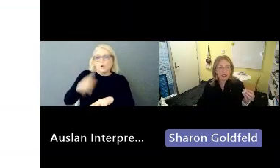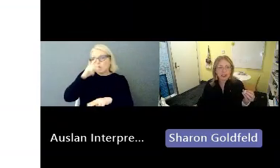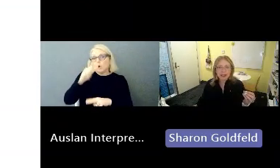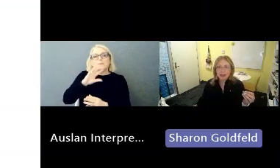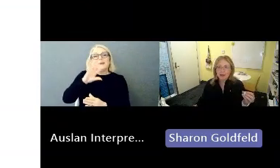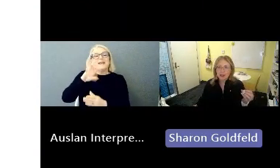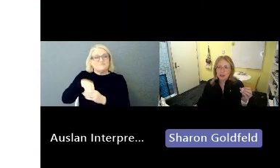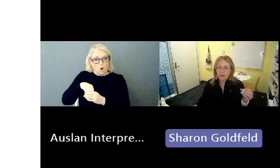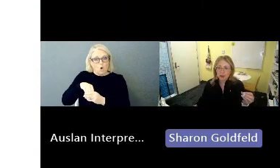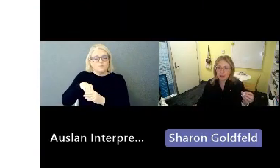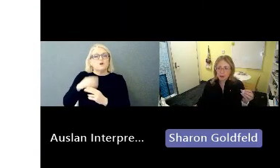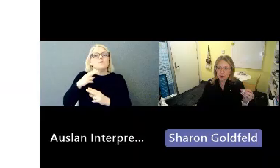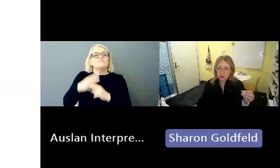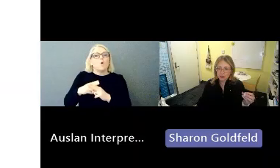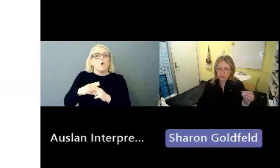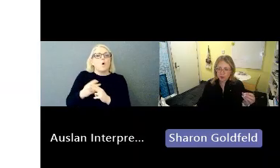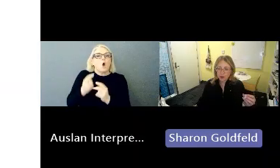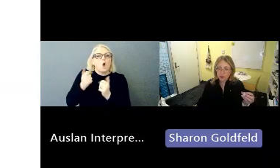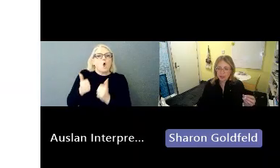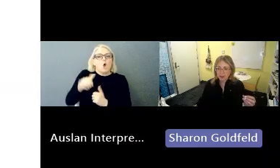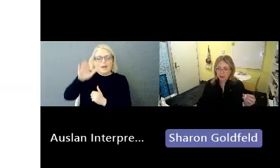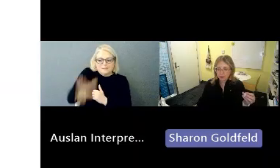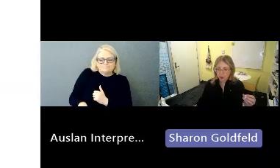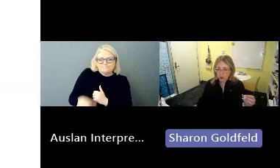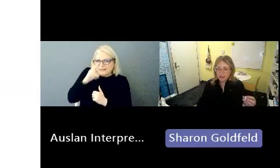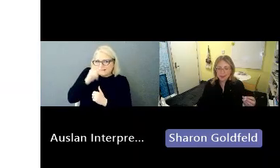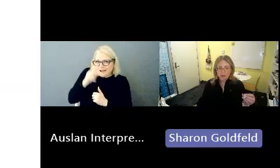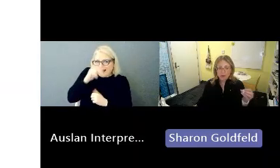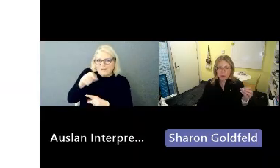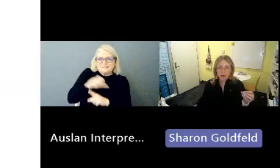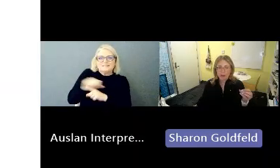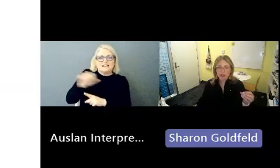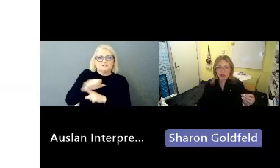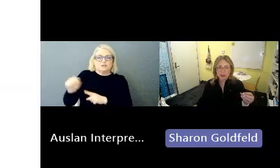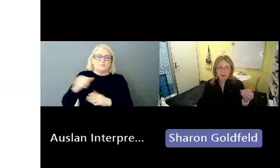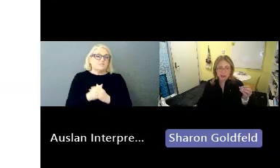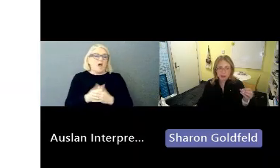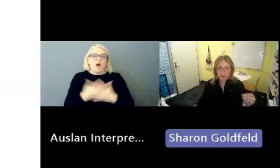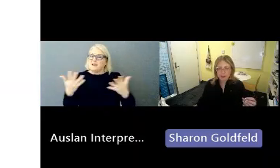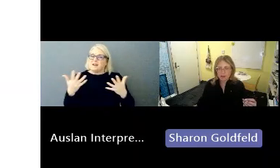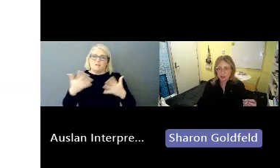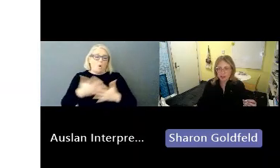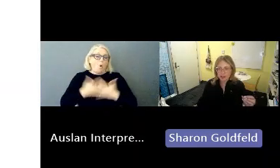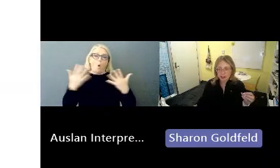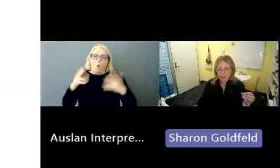noting that developmental screens are all fatally flawed. They all have sensitivities and specificities